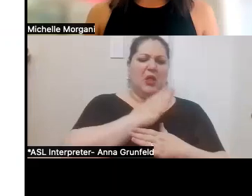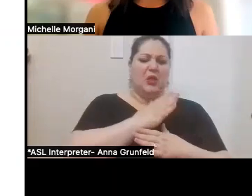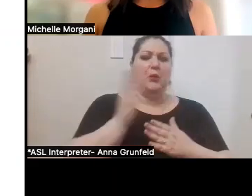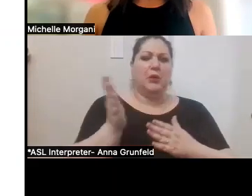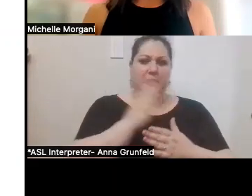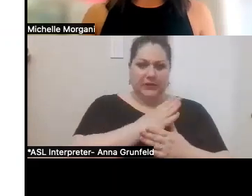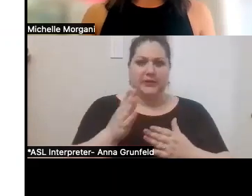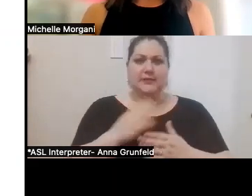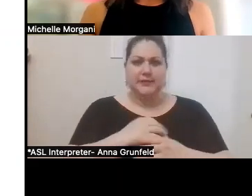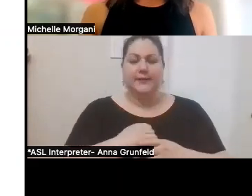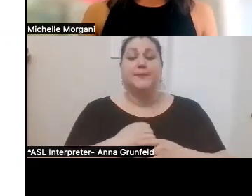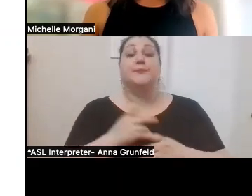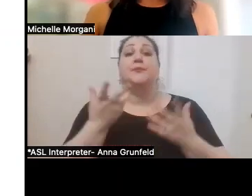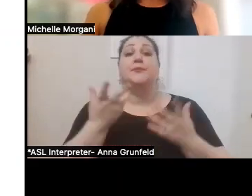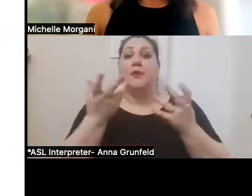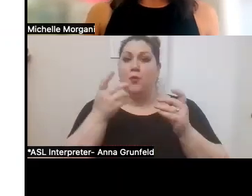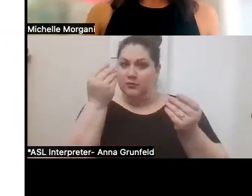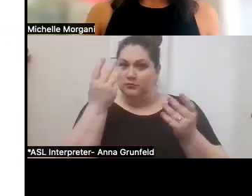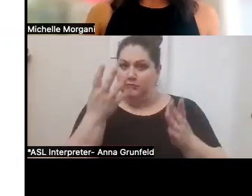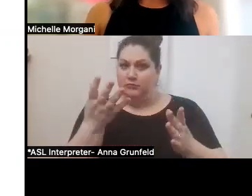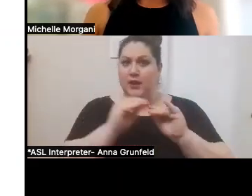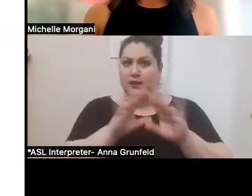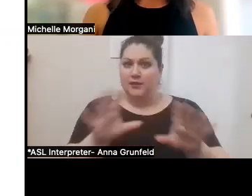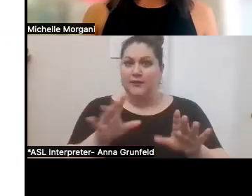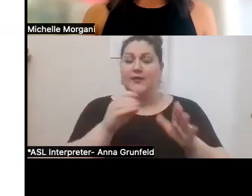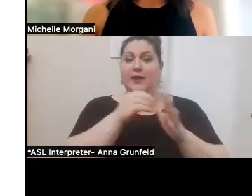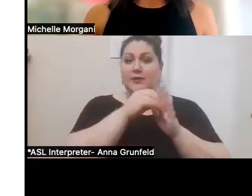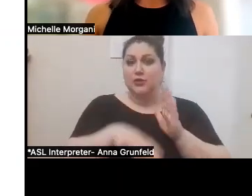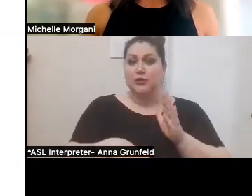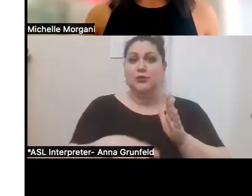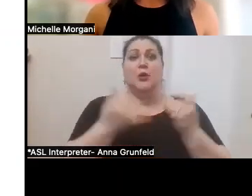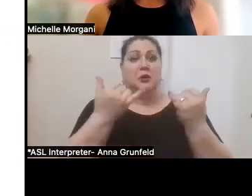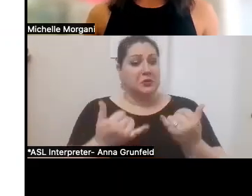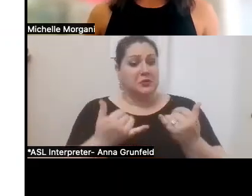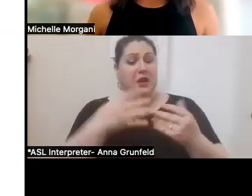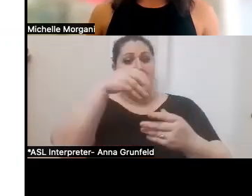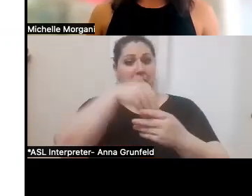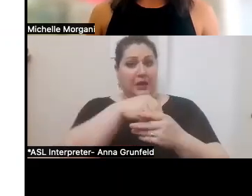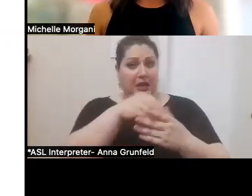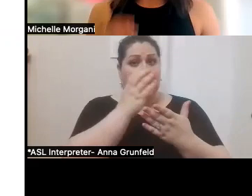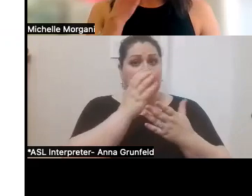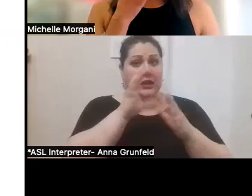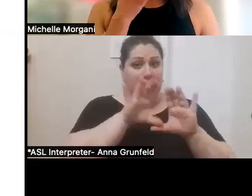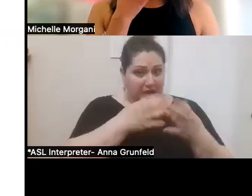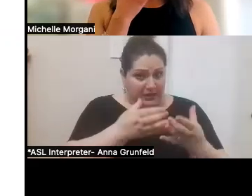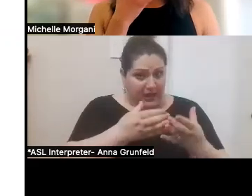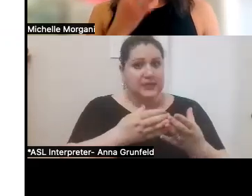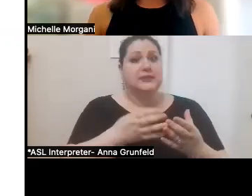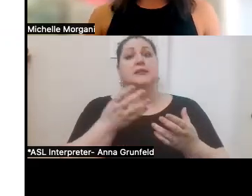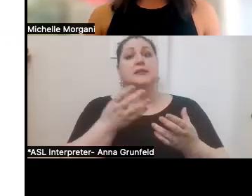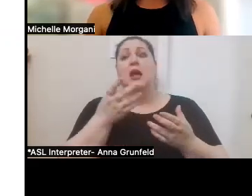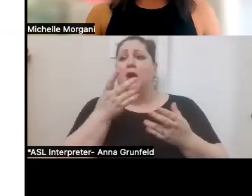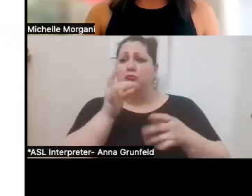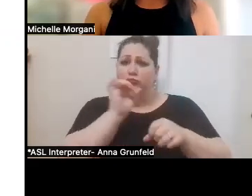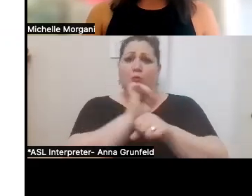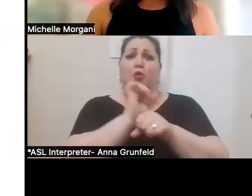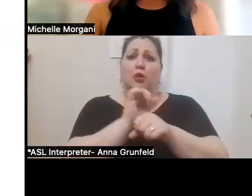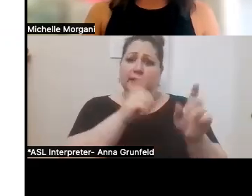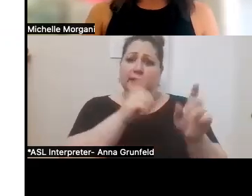in classes and is working on various strategies for their documentation but was concerned about going into a clinical site.